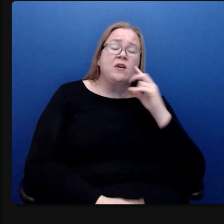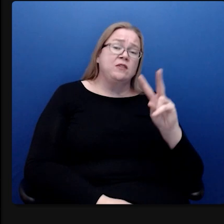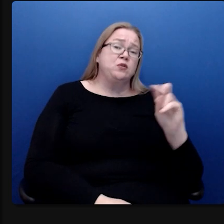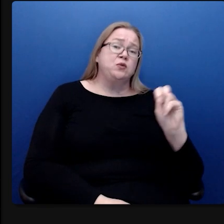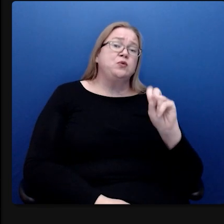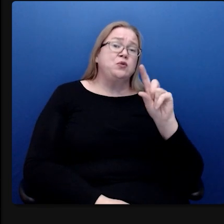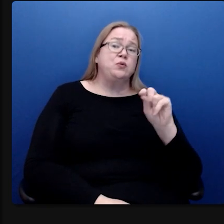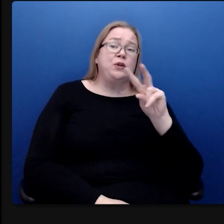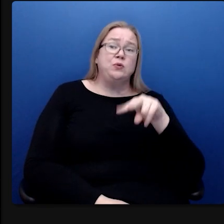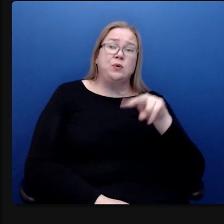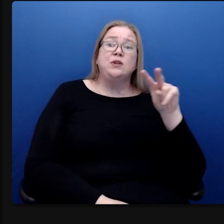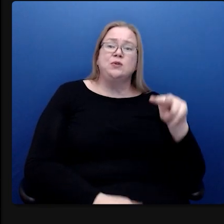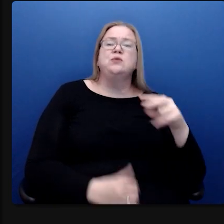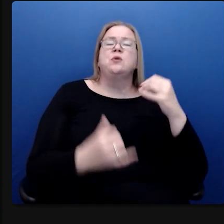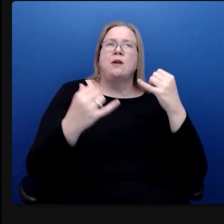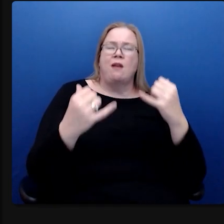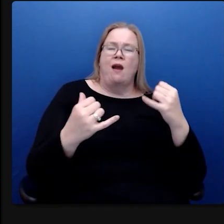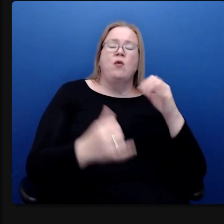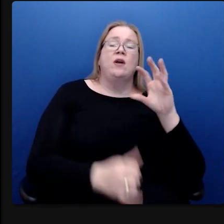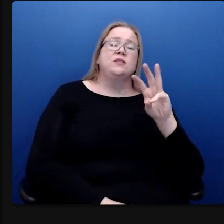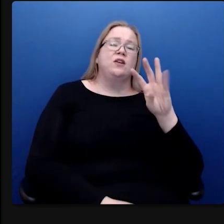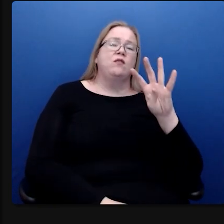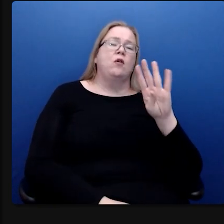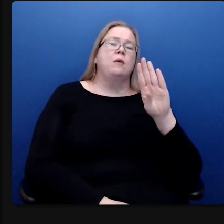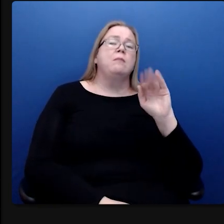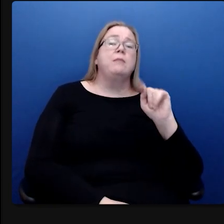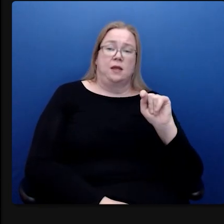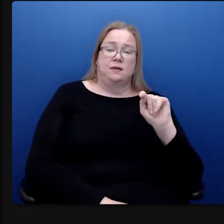Visual Studio 2022 is now 64-bit.